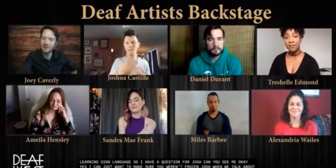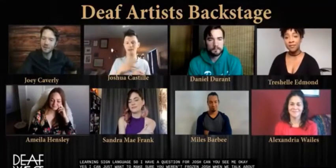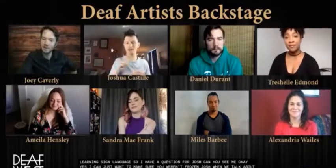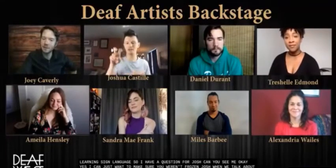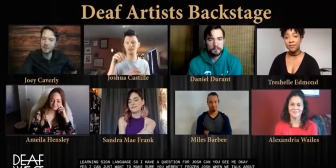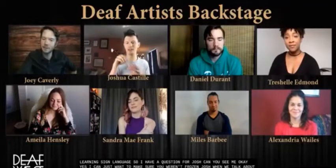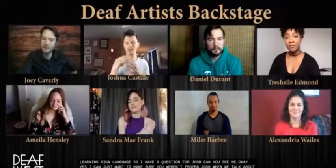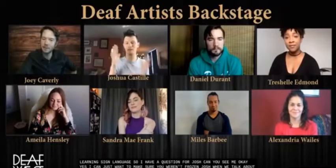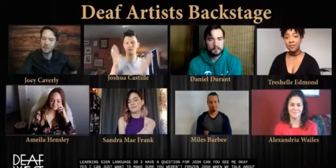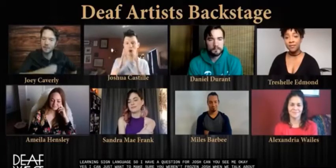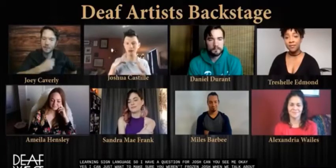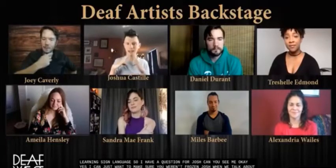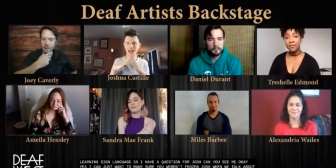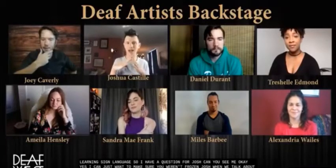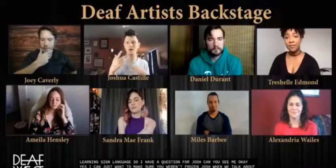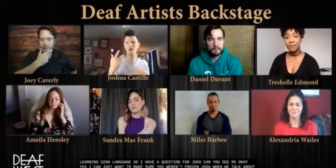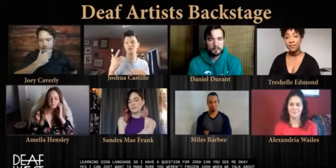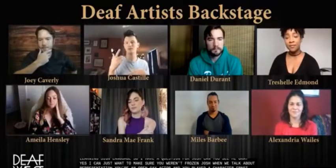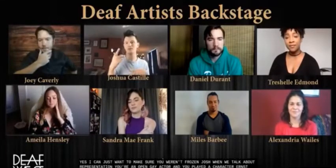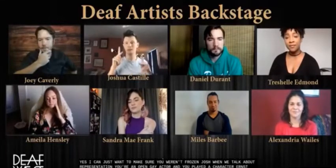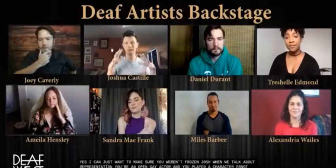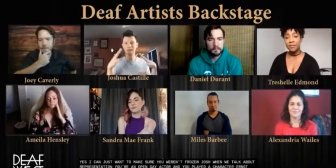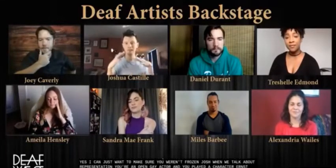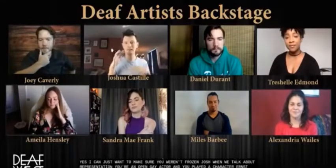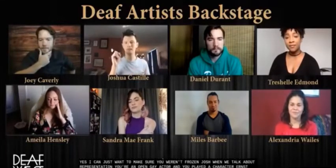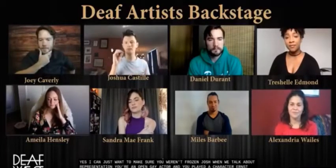I went back in the closet and then back out three times.